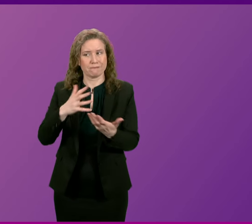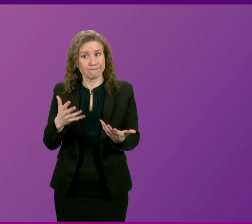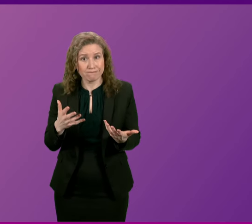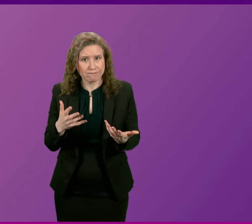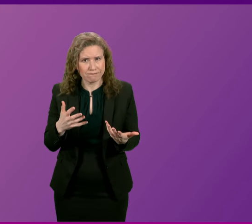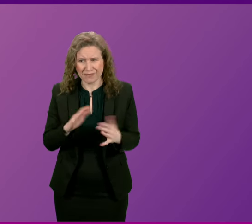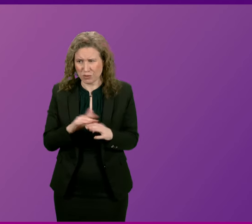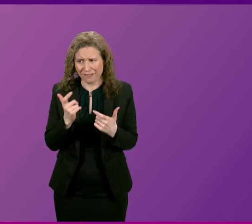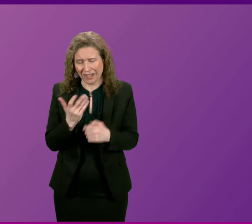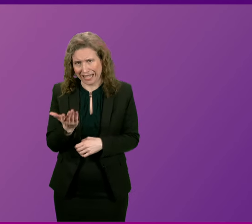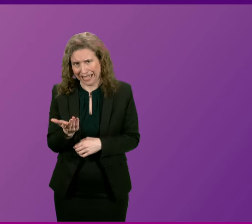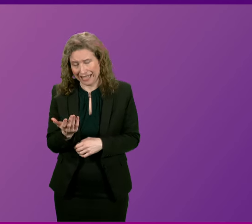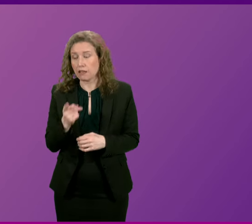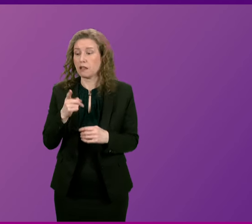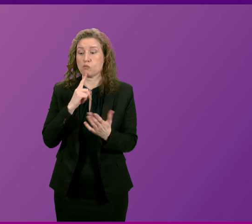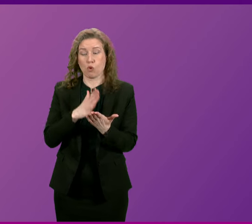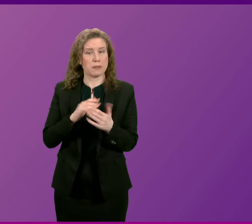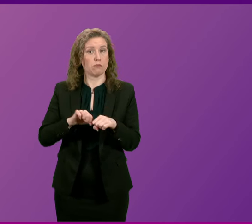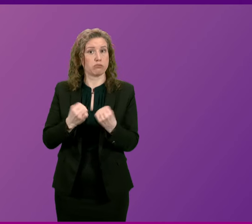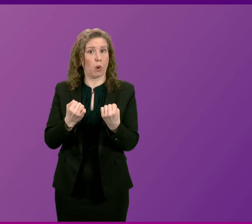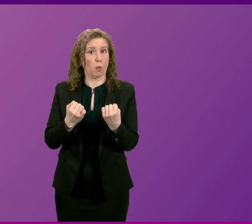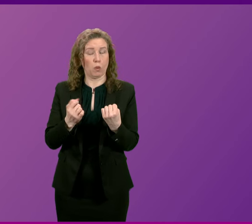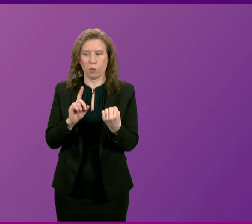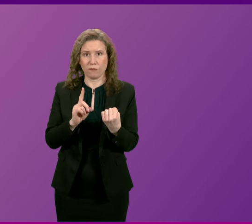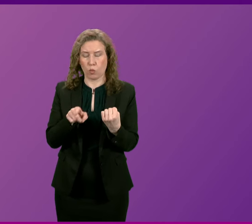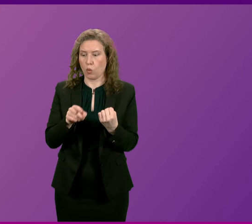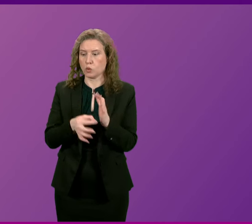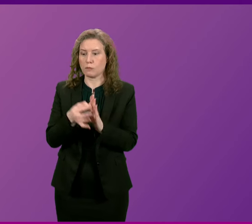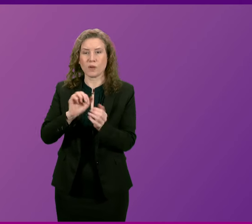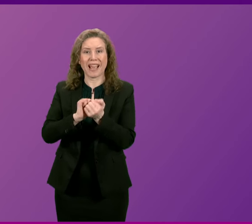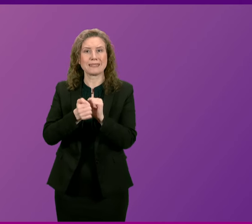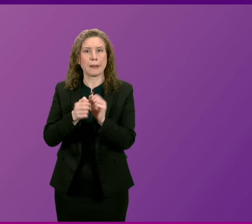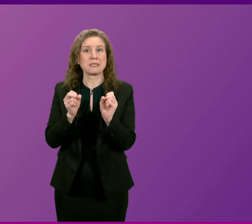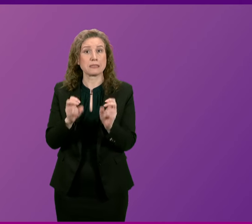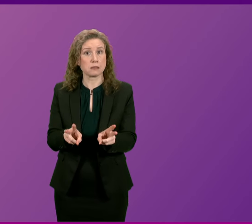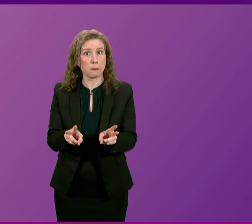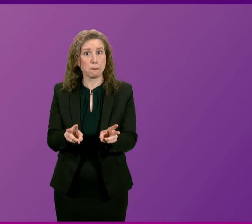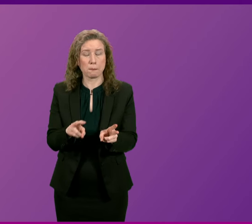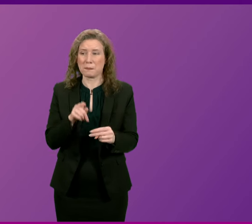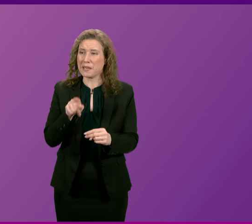laugh about. He broke promises about improving the exam system. He was supposed to close the